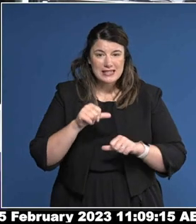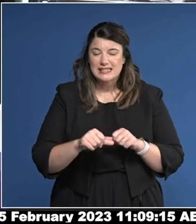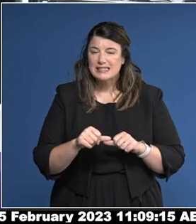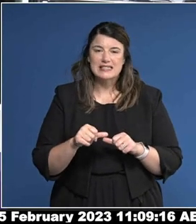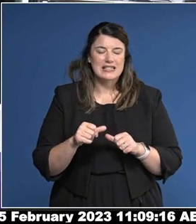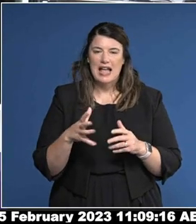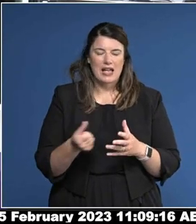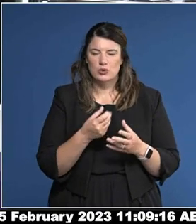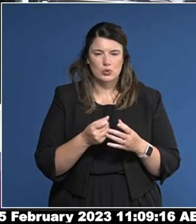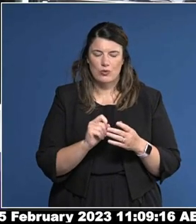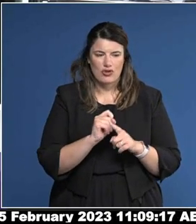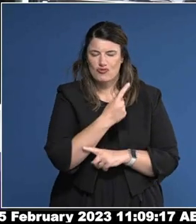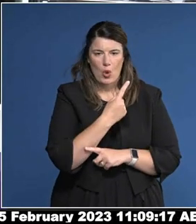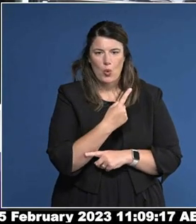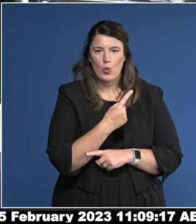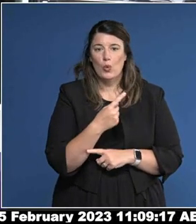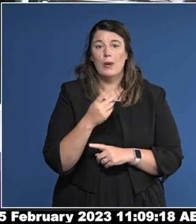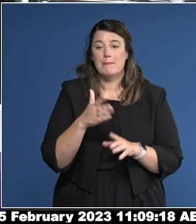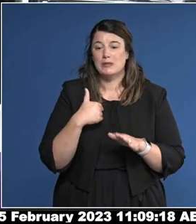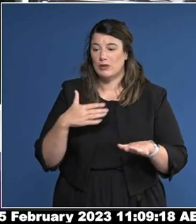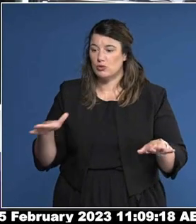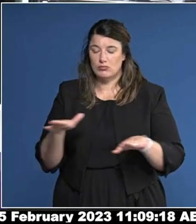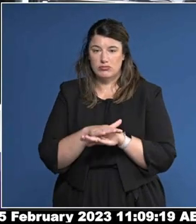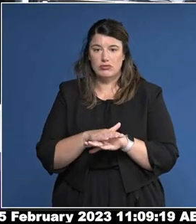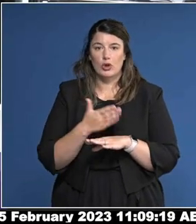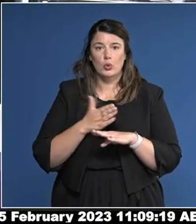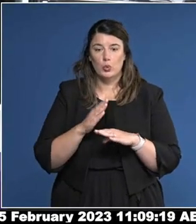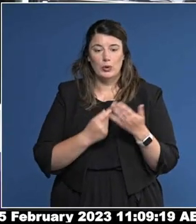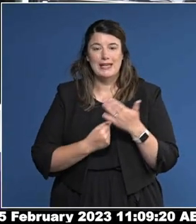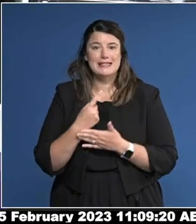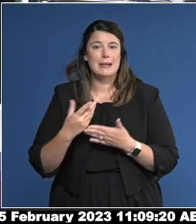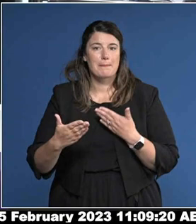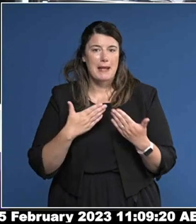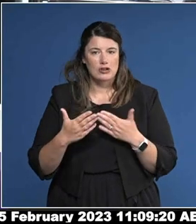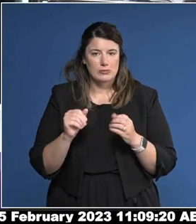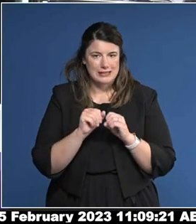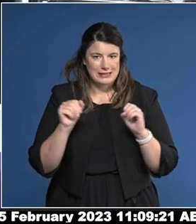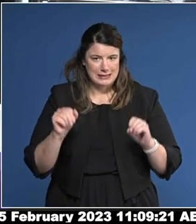And to do that, we had to put in place a new incident management system. I'm talking more about training here.